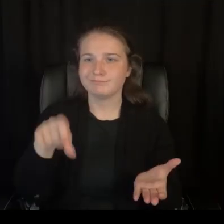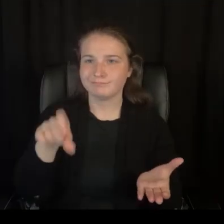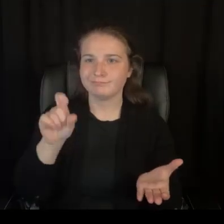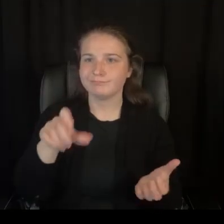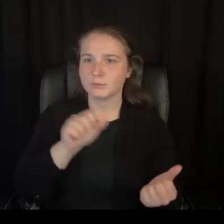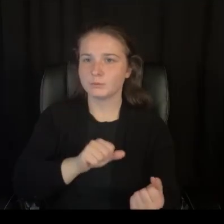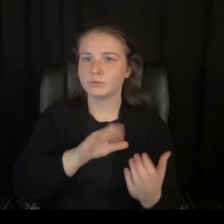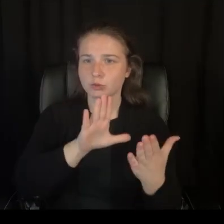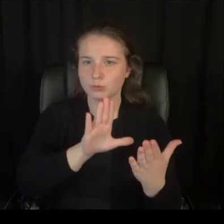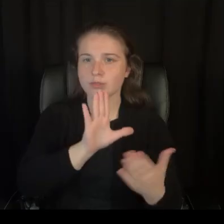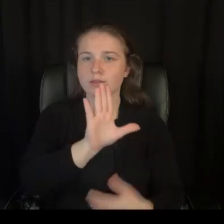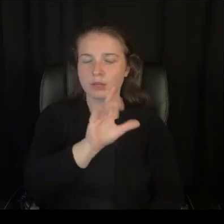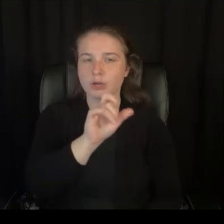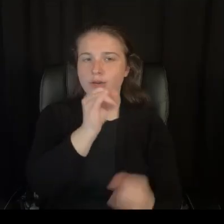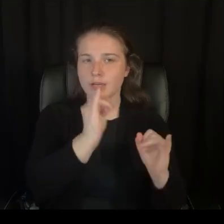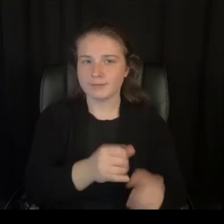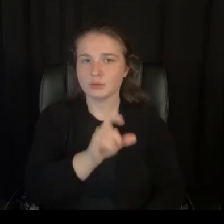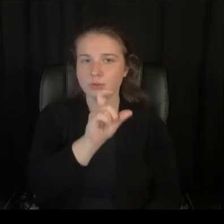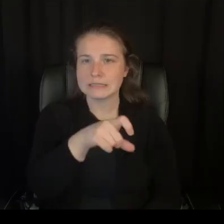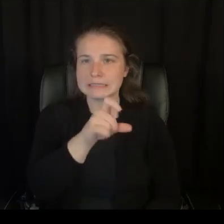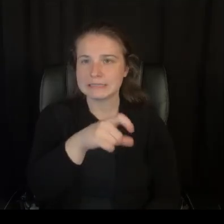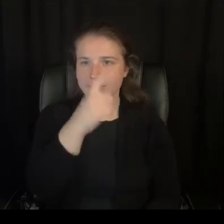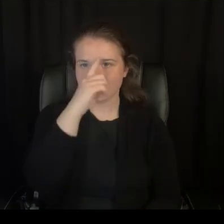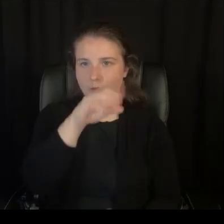address the individual needs of the student.